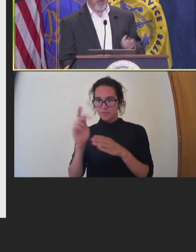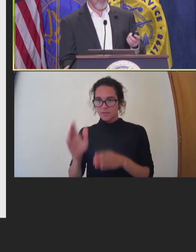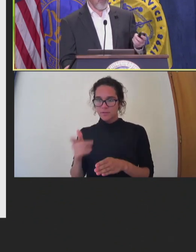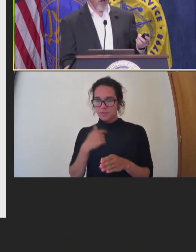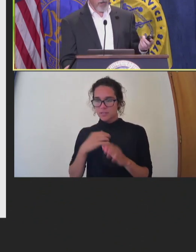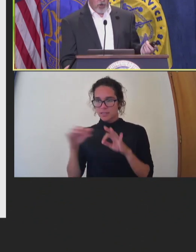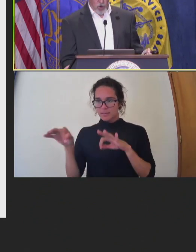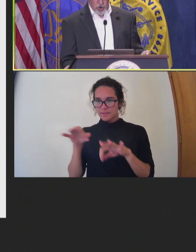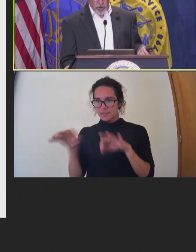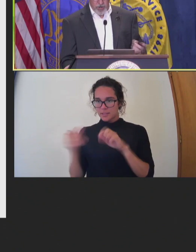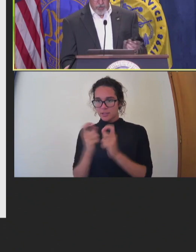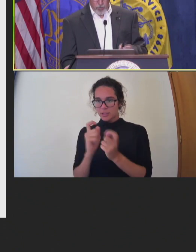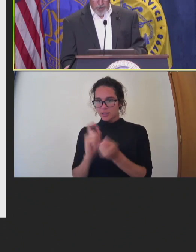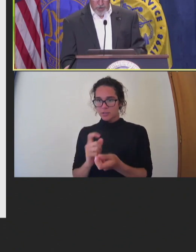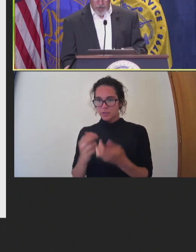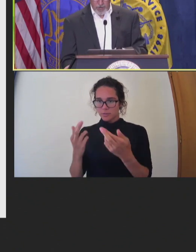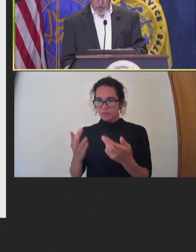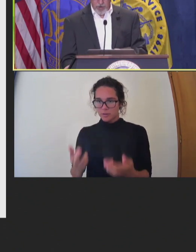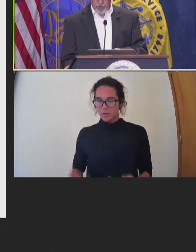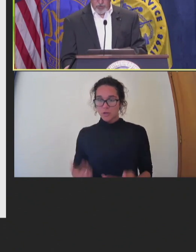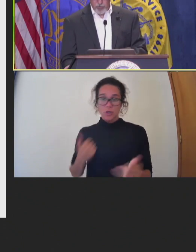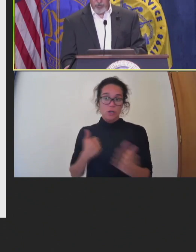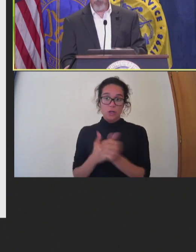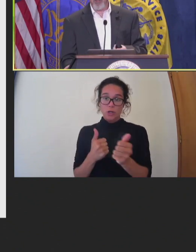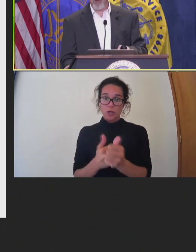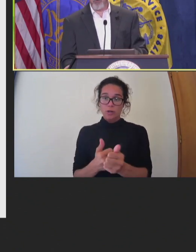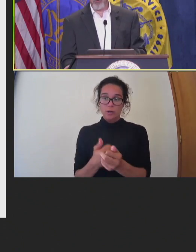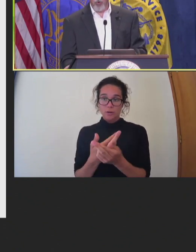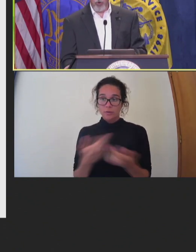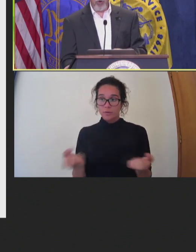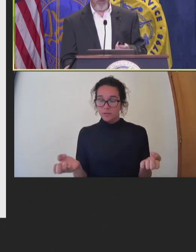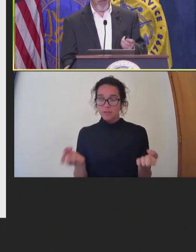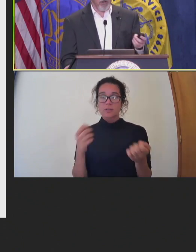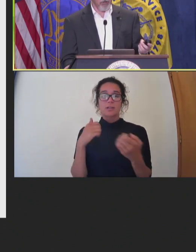providing current and regularly updated resources to help restore that healthcare